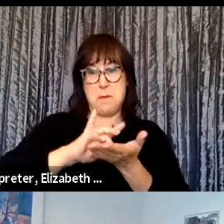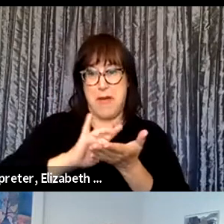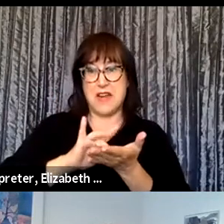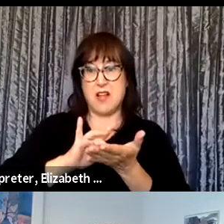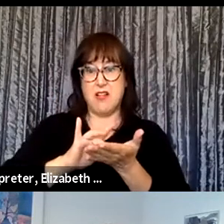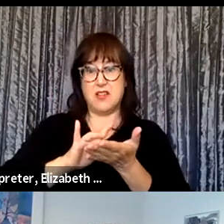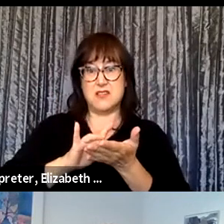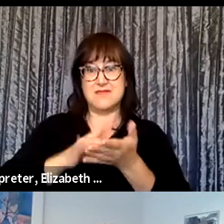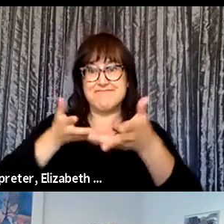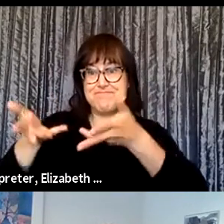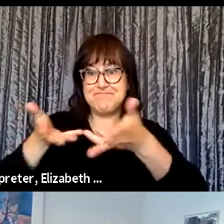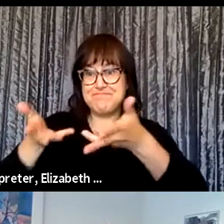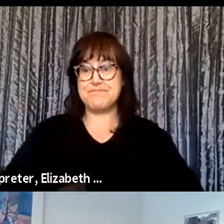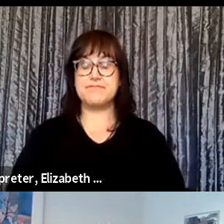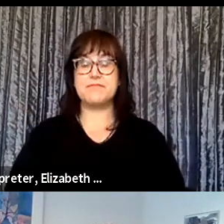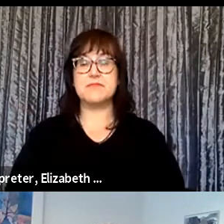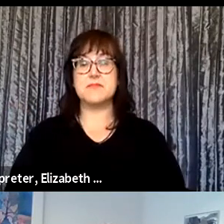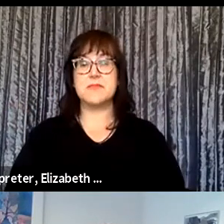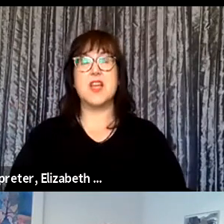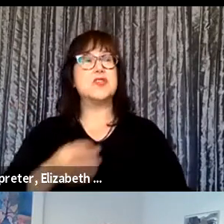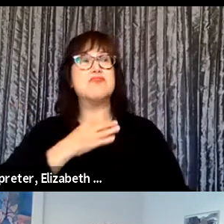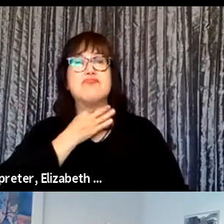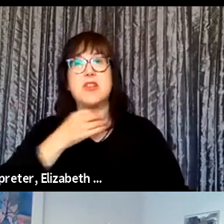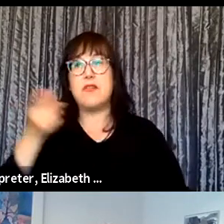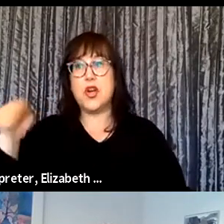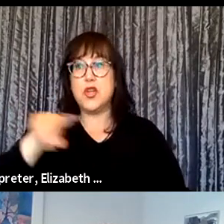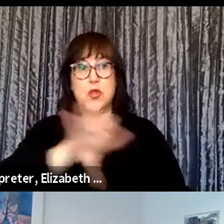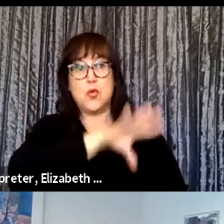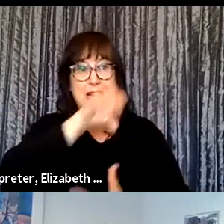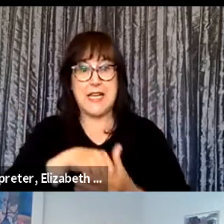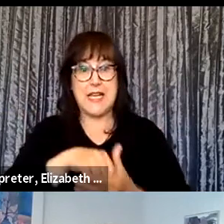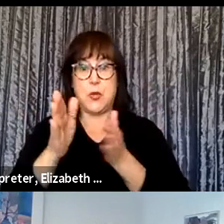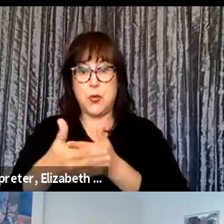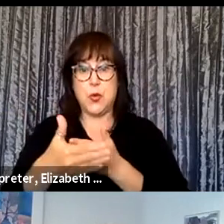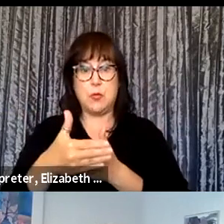and I'm wondering for, for those of you who were in the room and part of that,